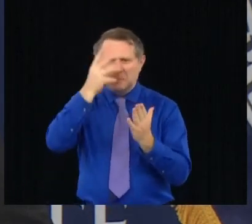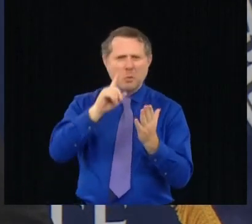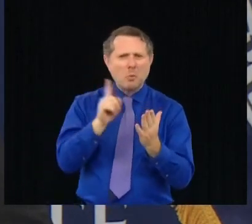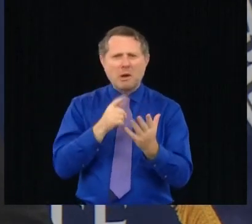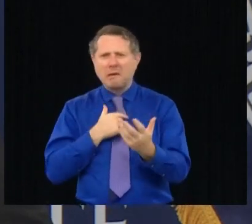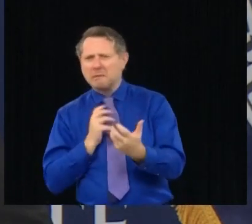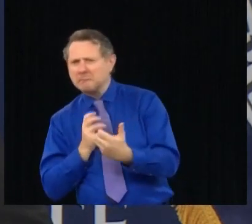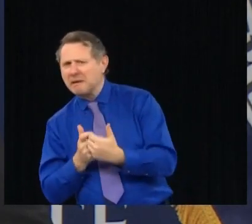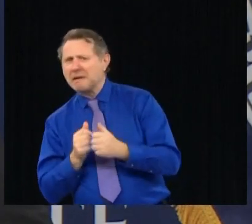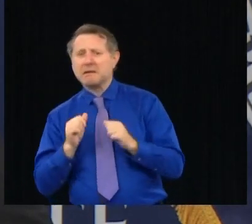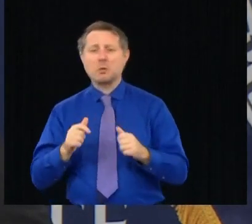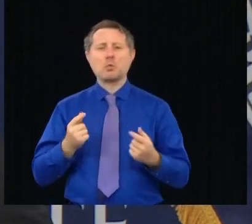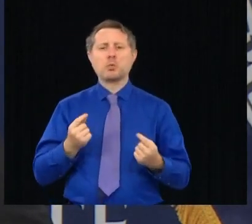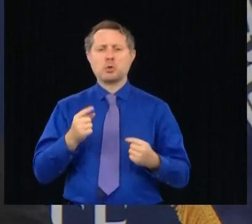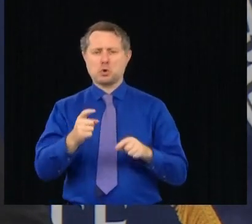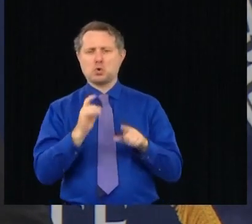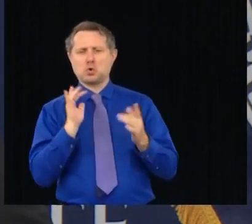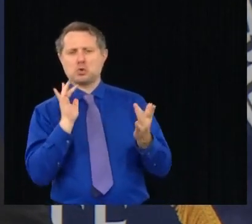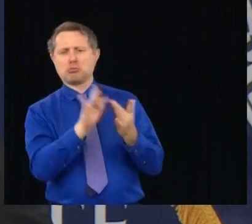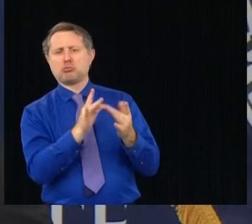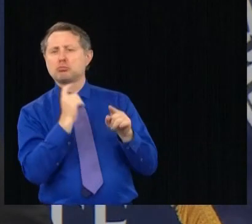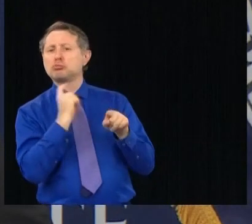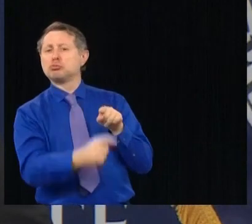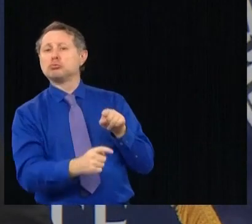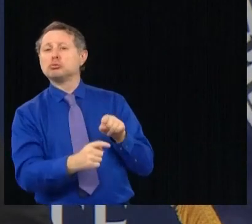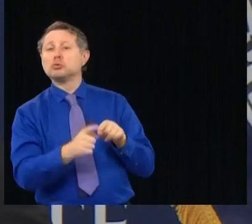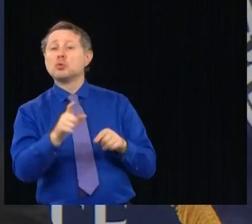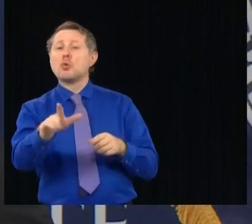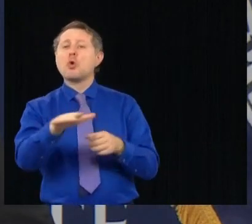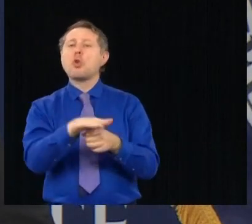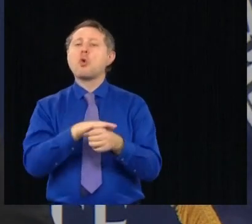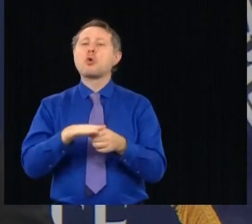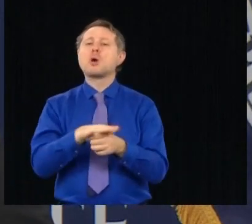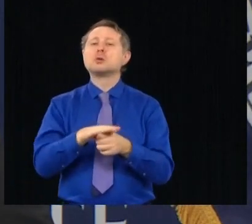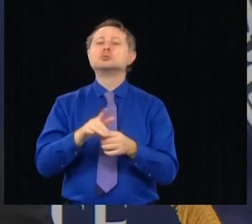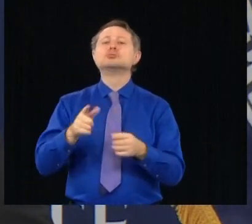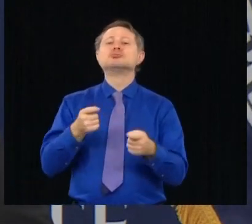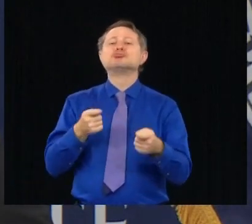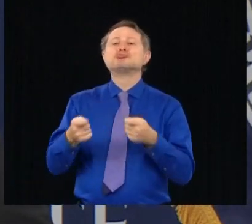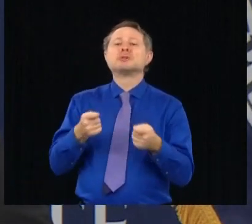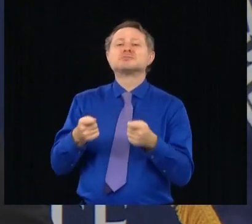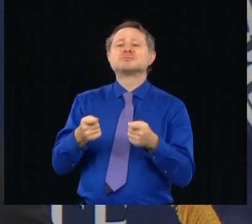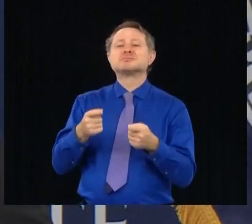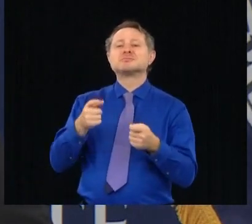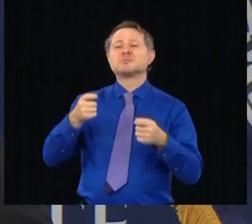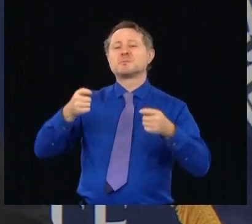SPECIFIC BUSINESS THAT THESE GUIDELINES DON'T EXACTLY FIT,